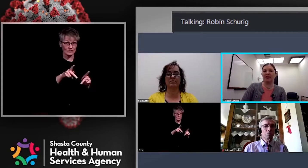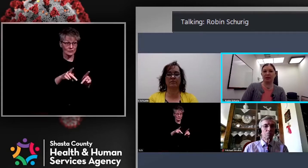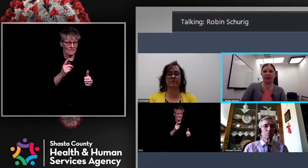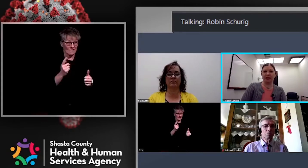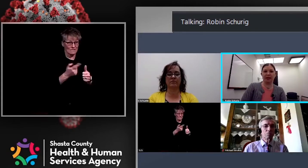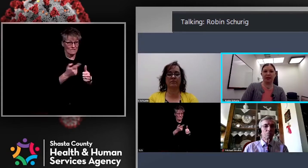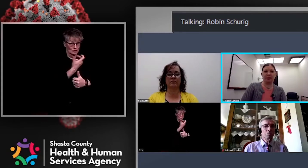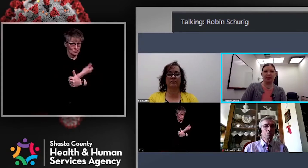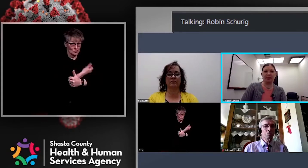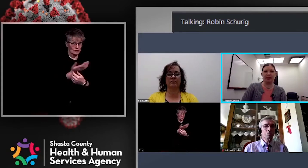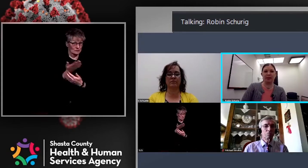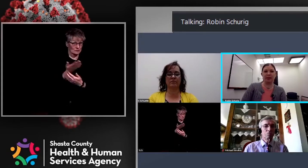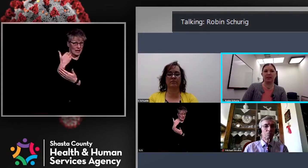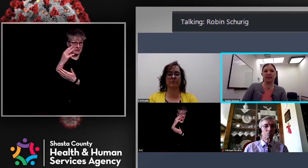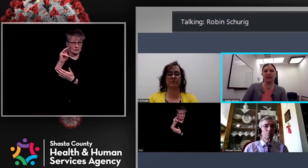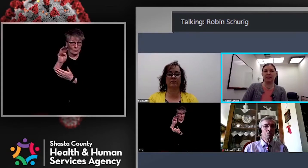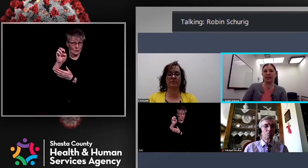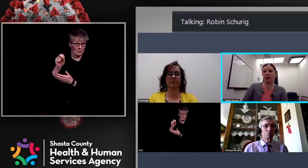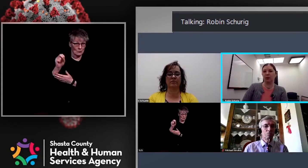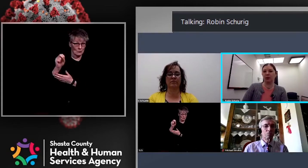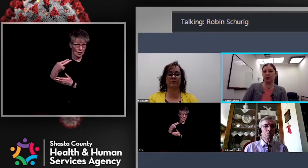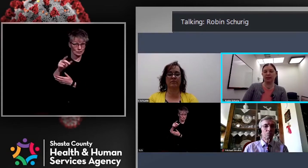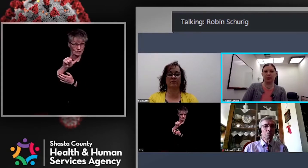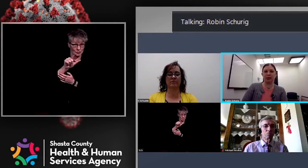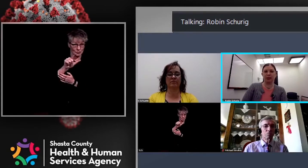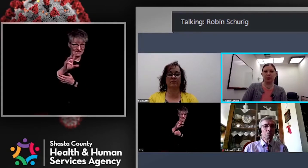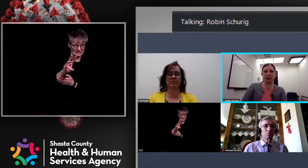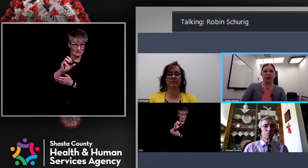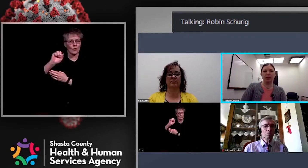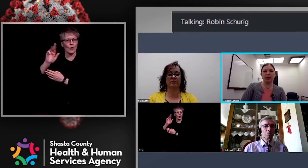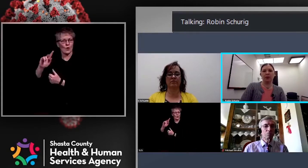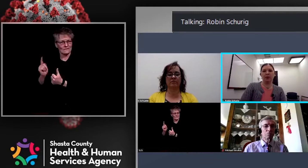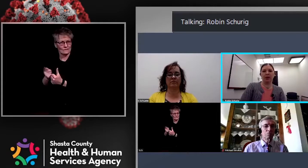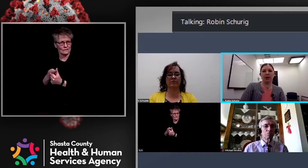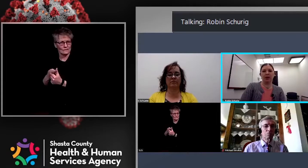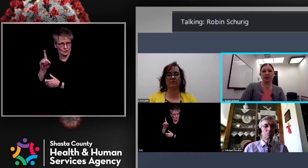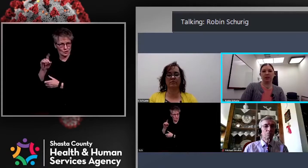It will be a Pfizer clinic, which means anyone aged 16 and older is eligible, and you can